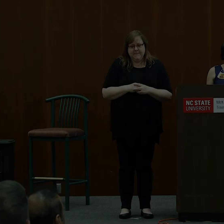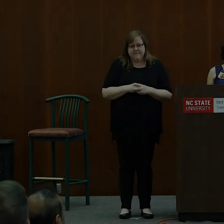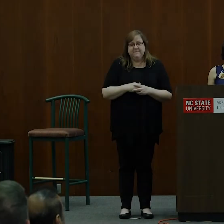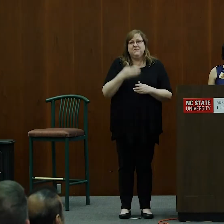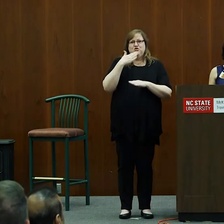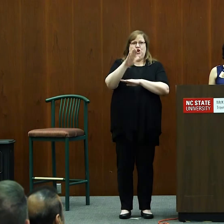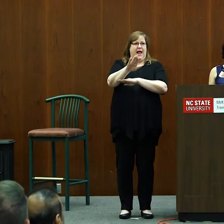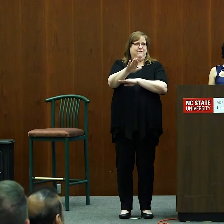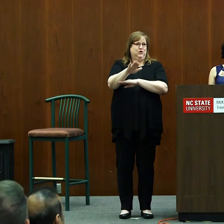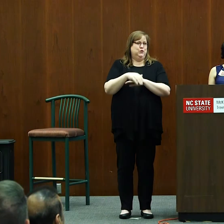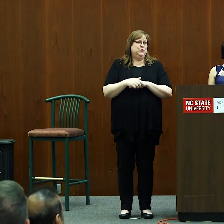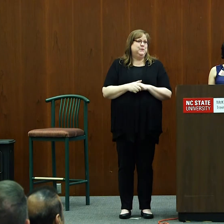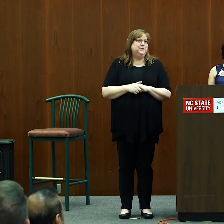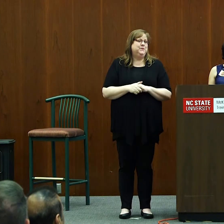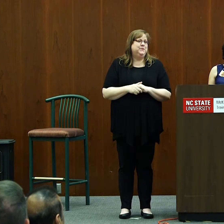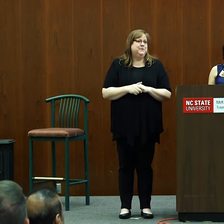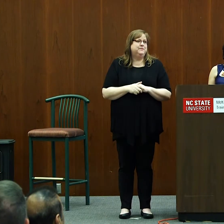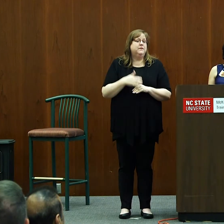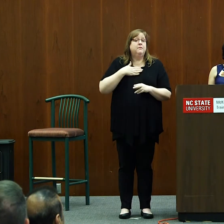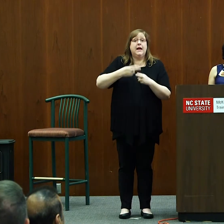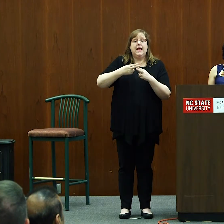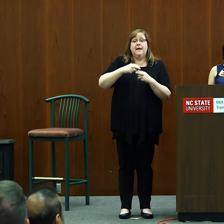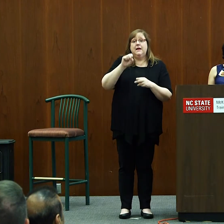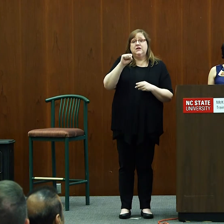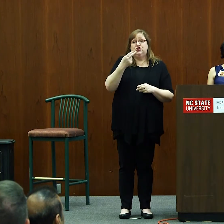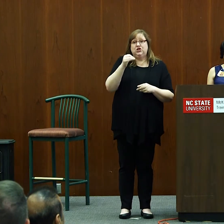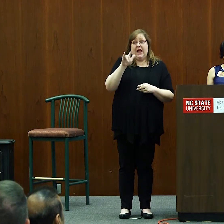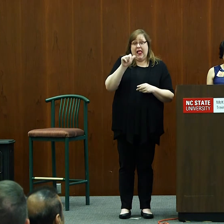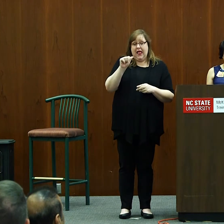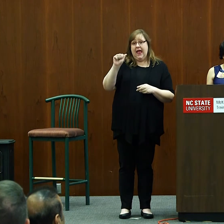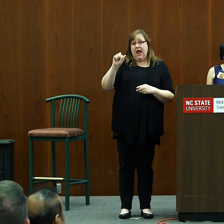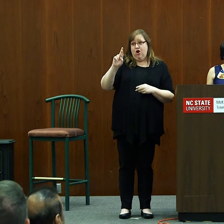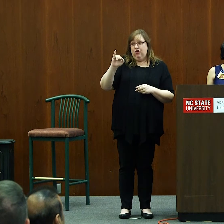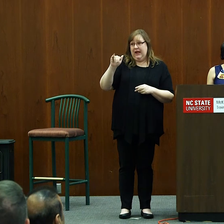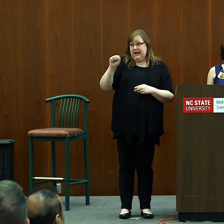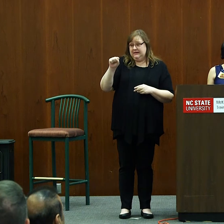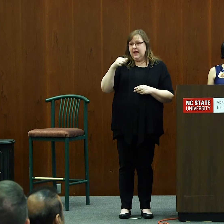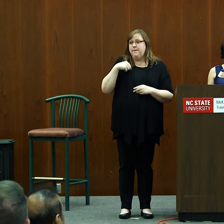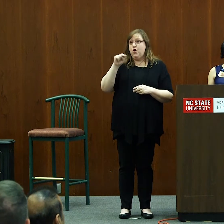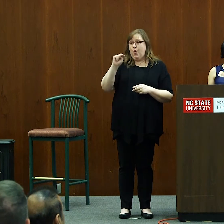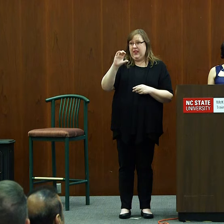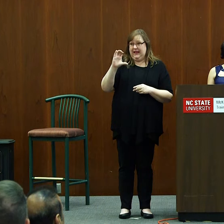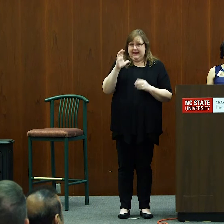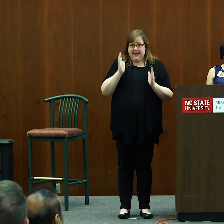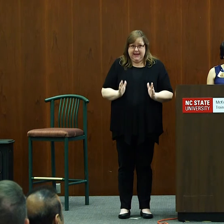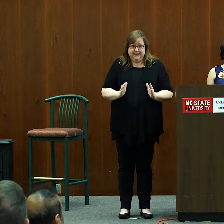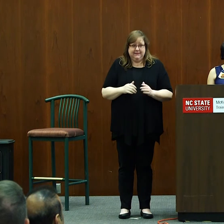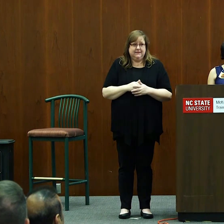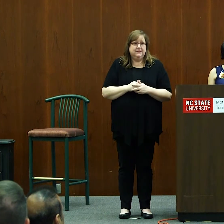Good afternoon. My name is Sheila Arias and I'm a North Carolinian; a member of our